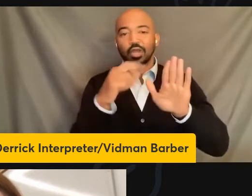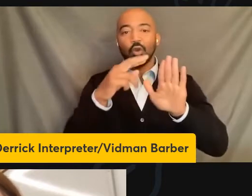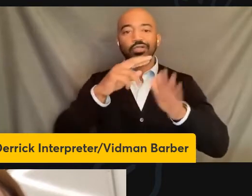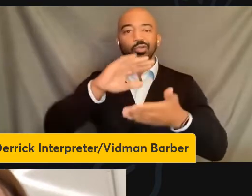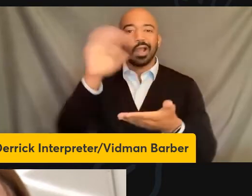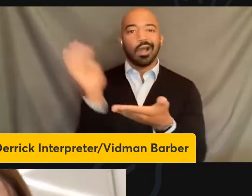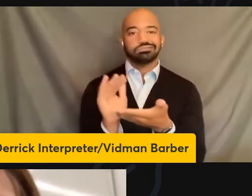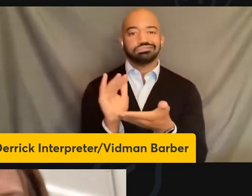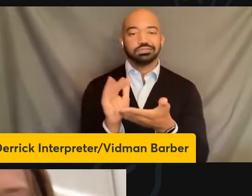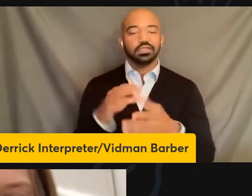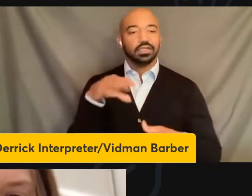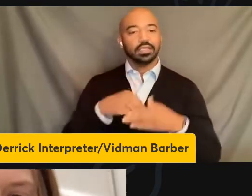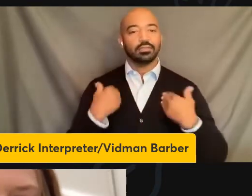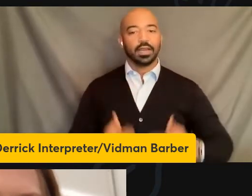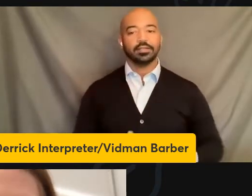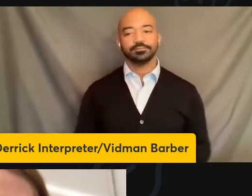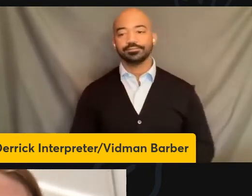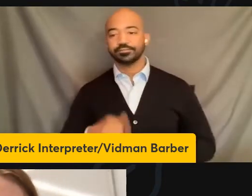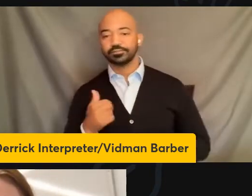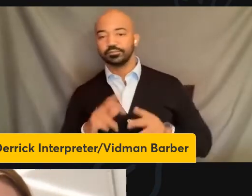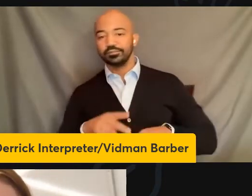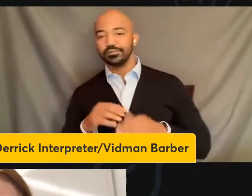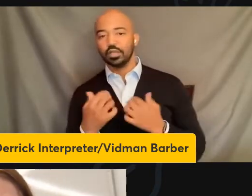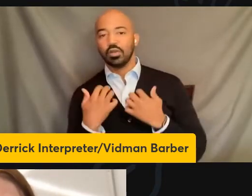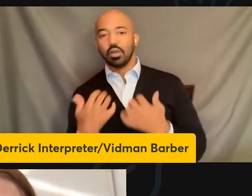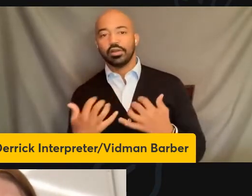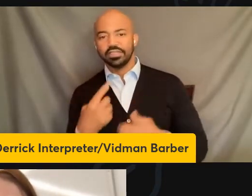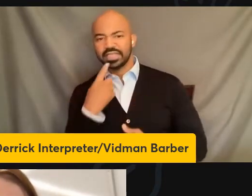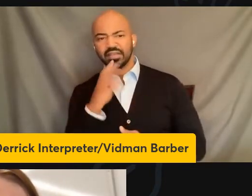One of the other audience members had asked Is there a way to delete them genetically.